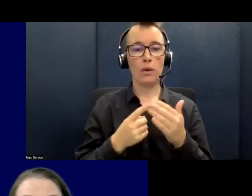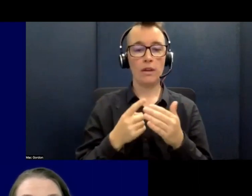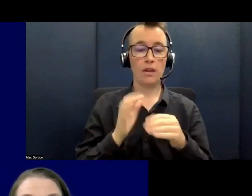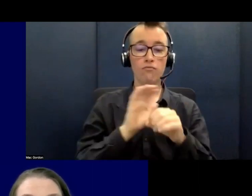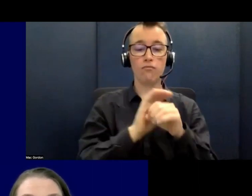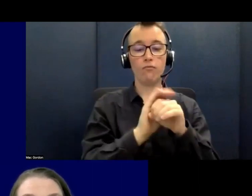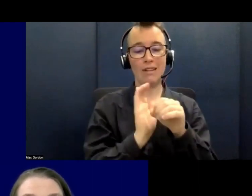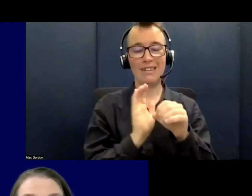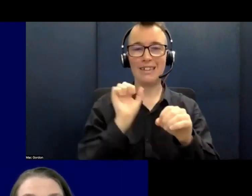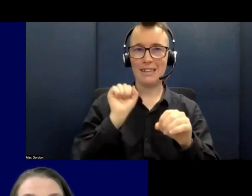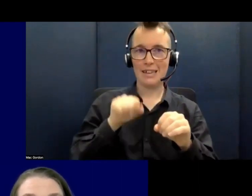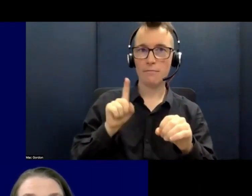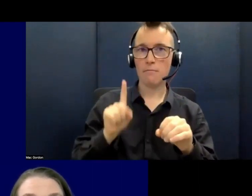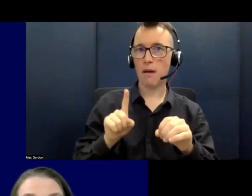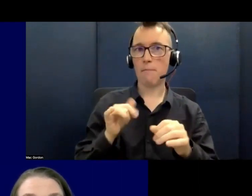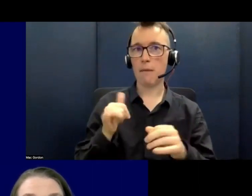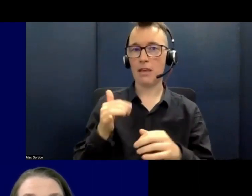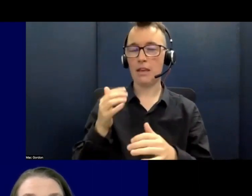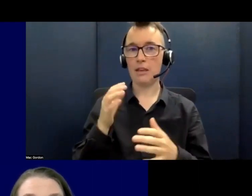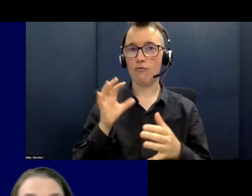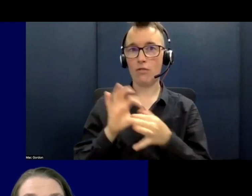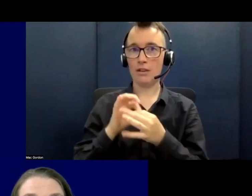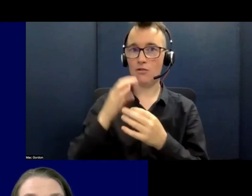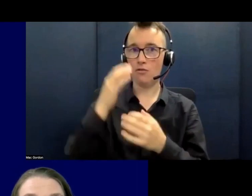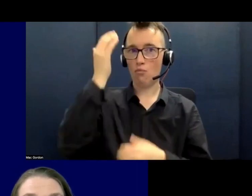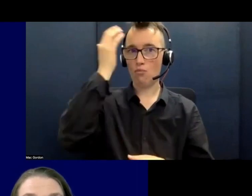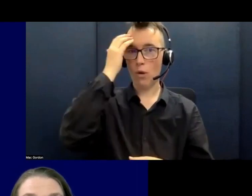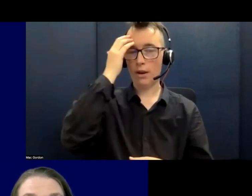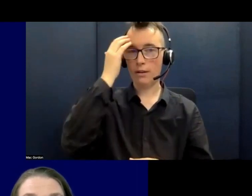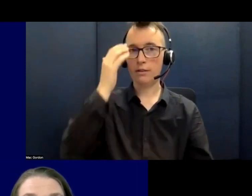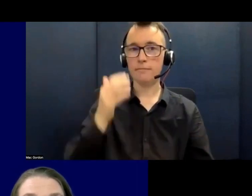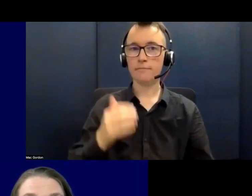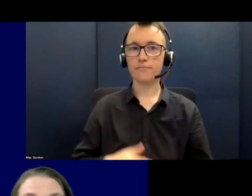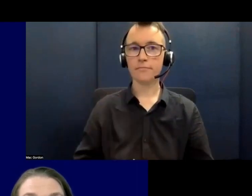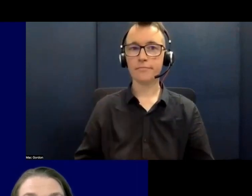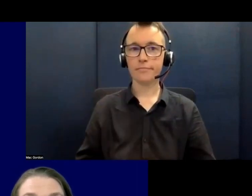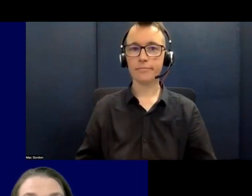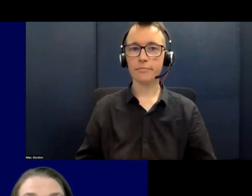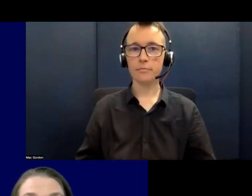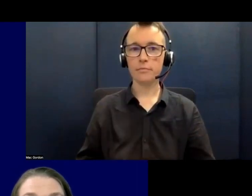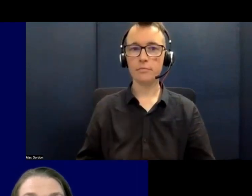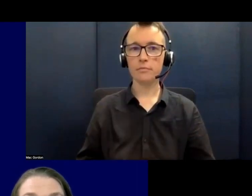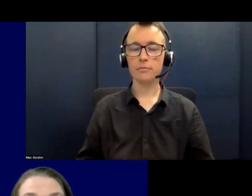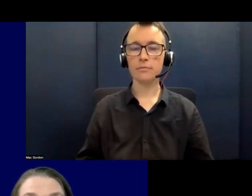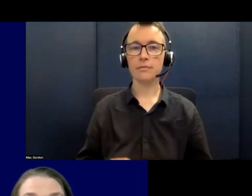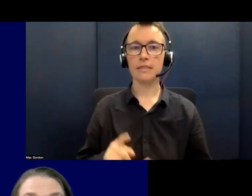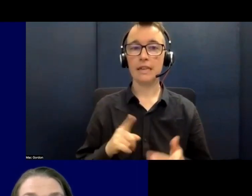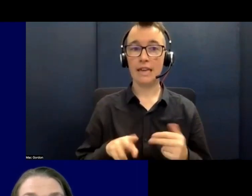but it might also be related to the brain and if there's neurological involvement there,